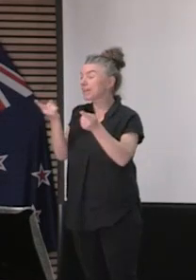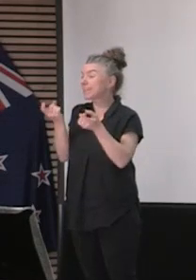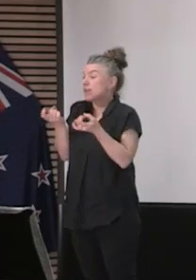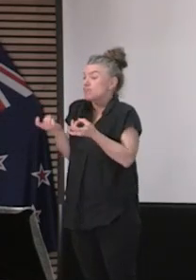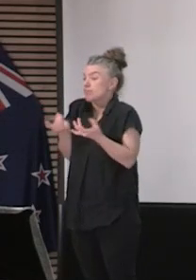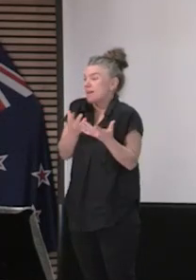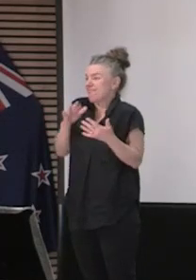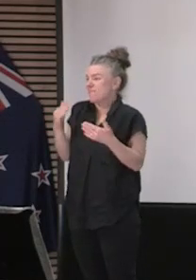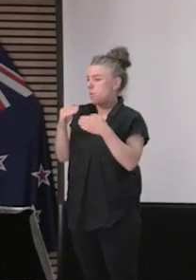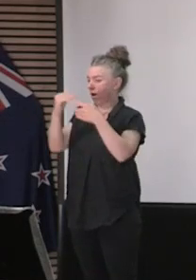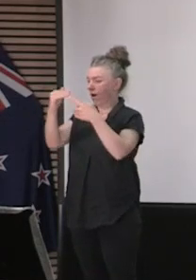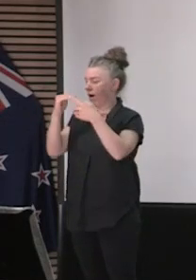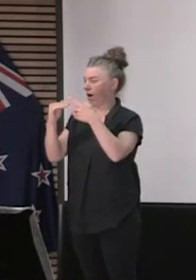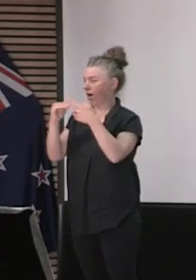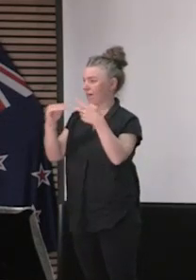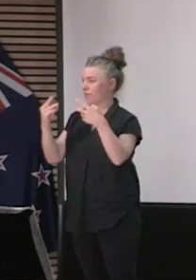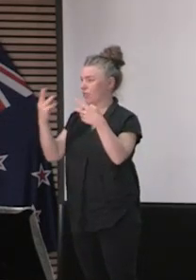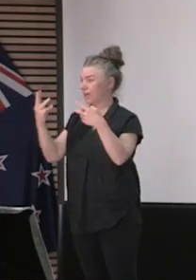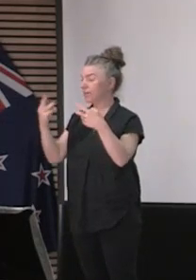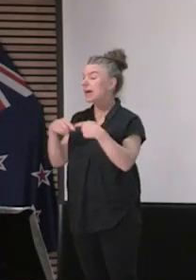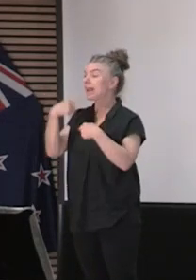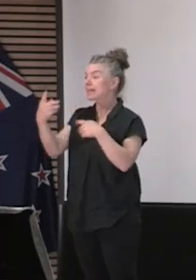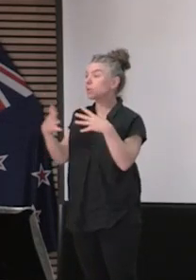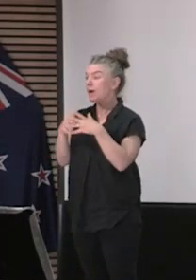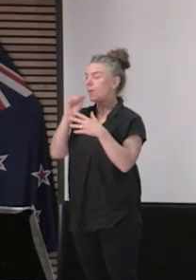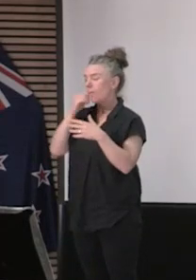We'll be providing moreguidance on what that willlook like next week.